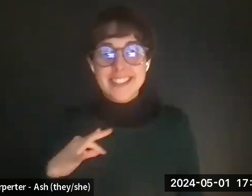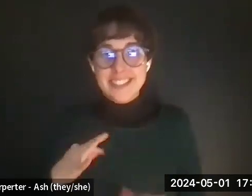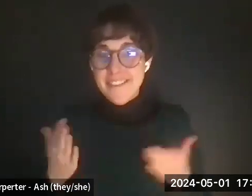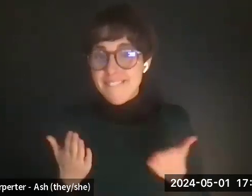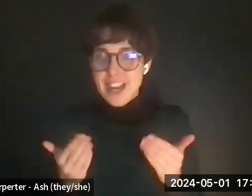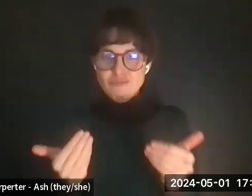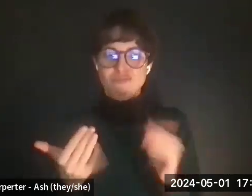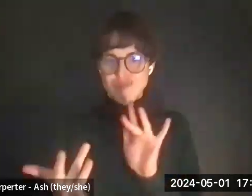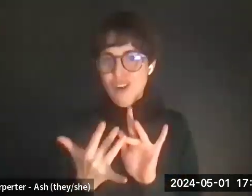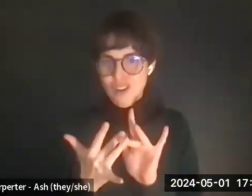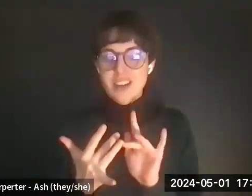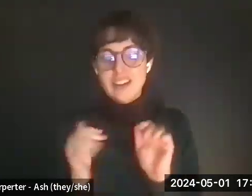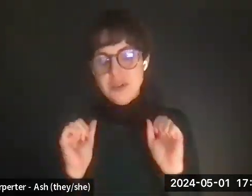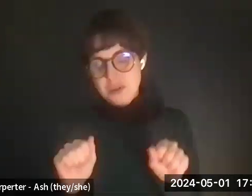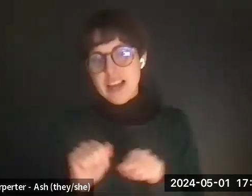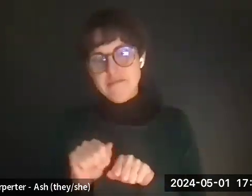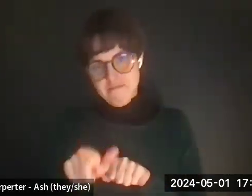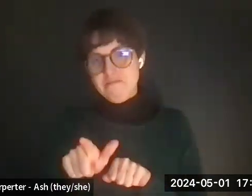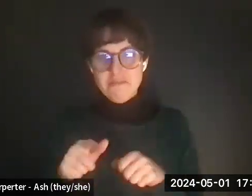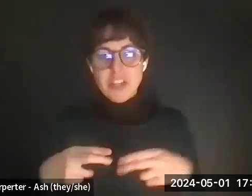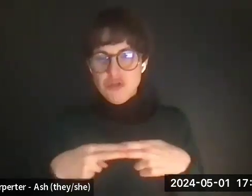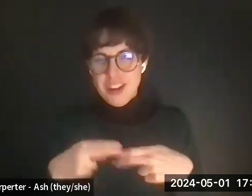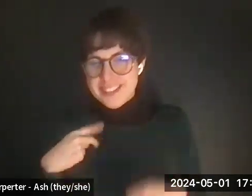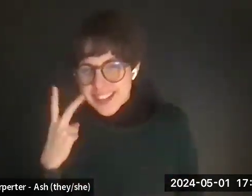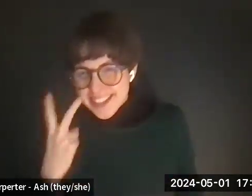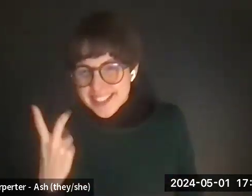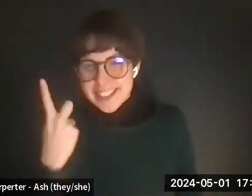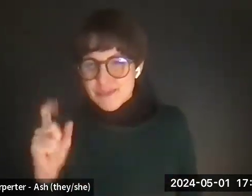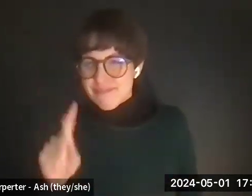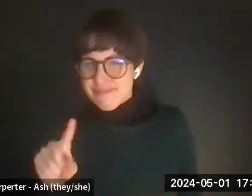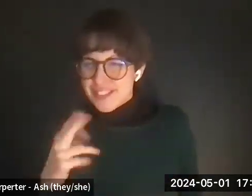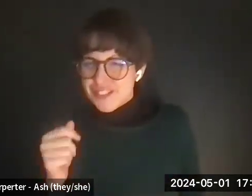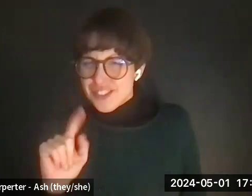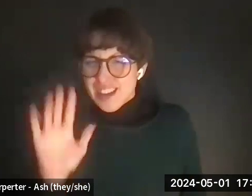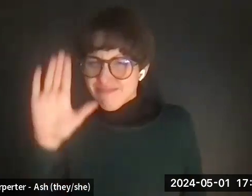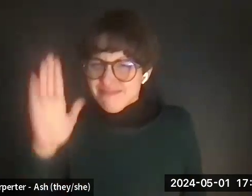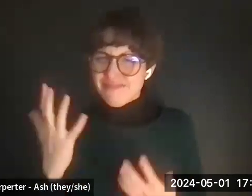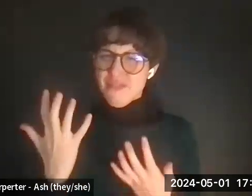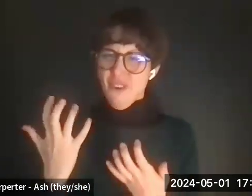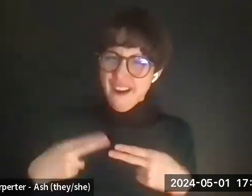I know there's questions in the chat about the slides. If you email any of the three of us here, we can send you the slides as well.